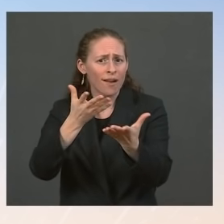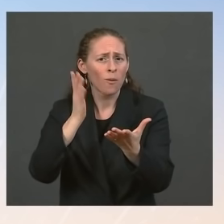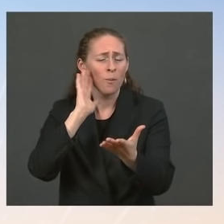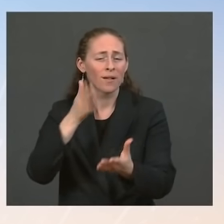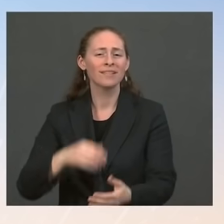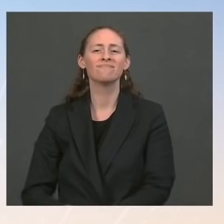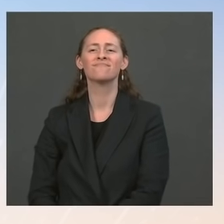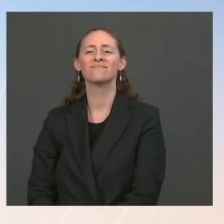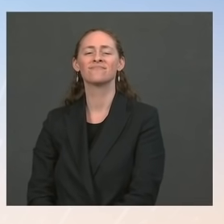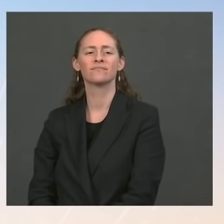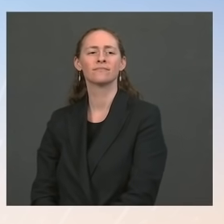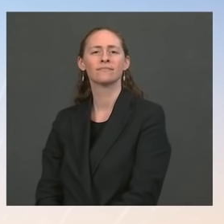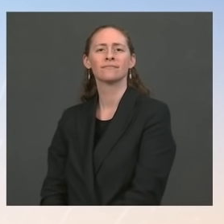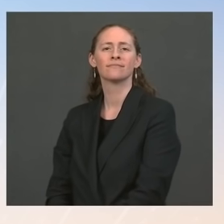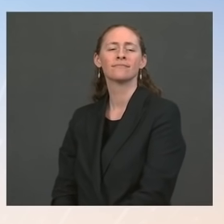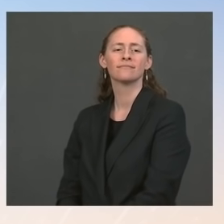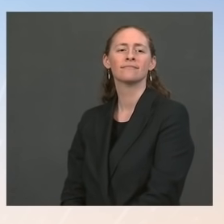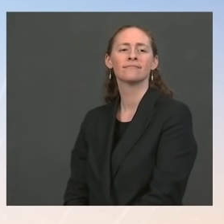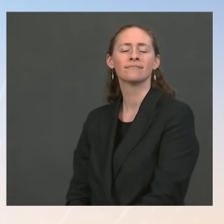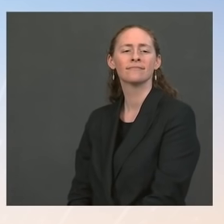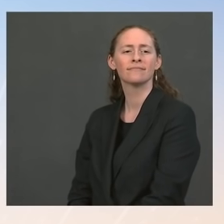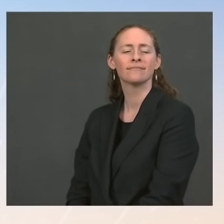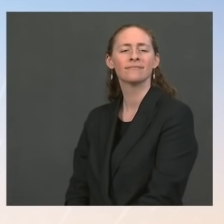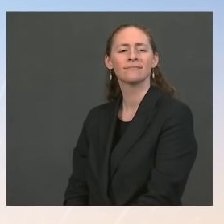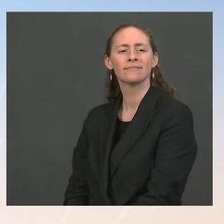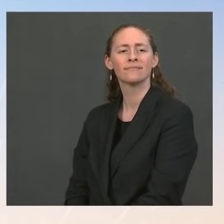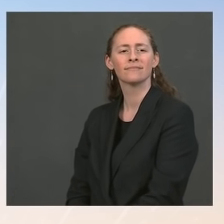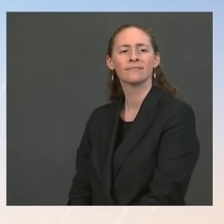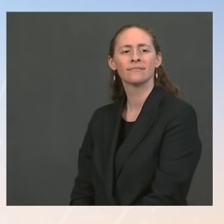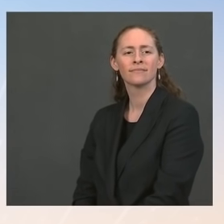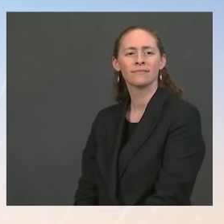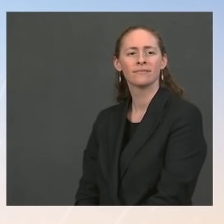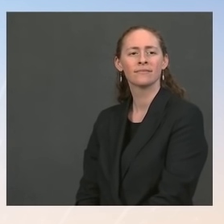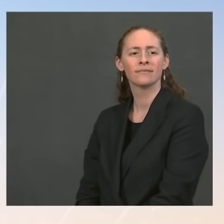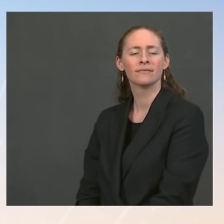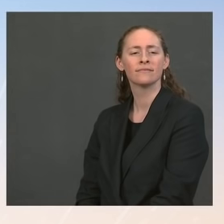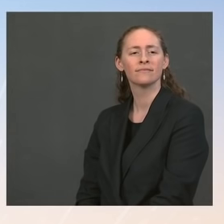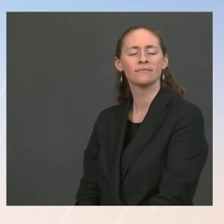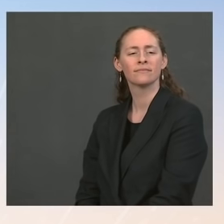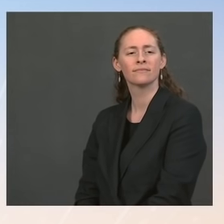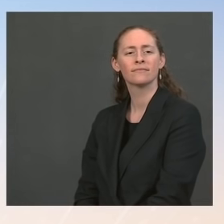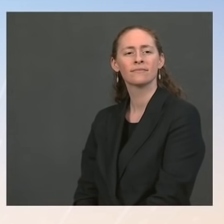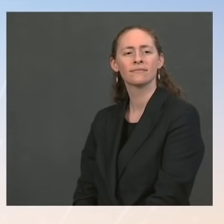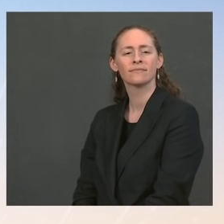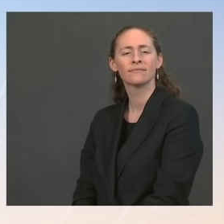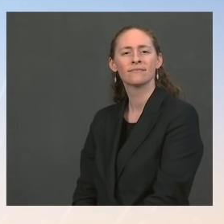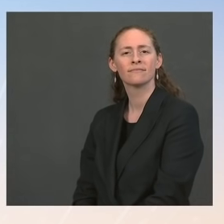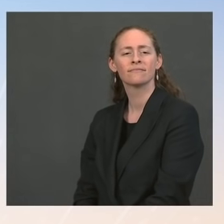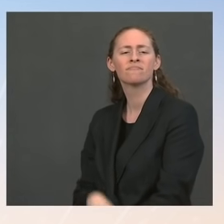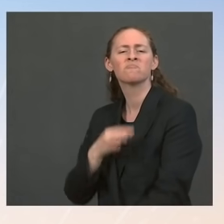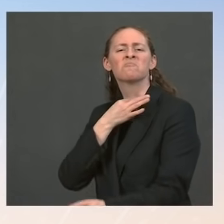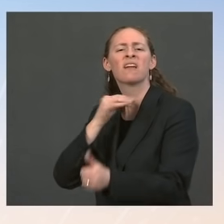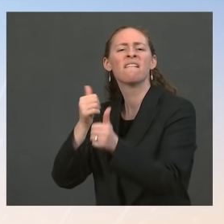I just wanted to follow up on a question from Friday. Could you comment on the report over the weekend that the U.S. government